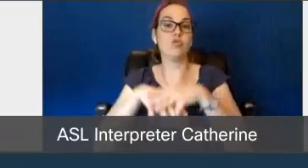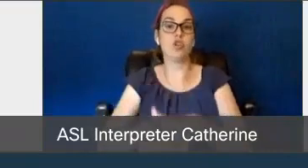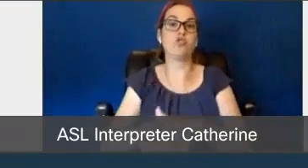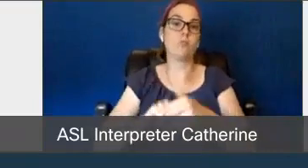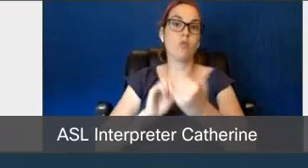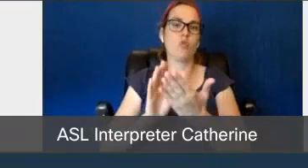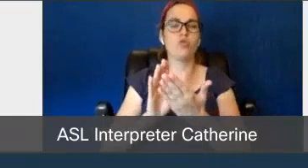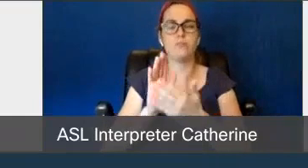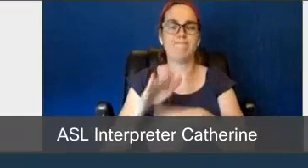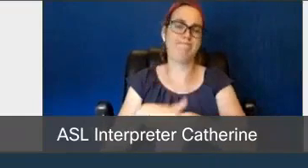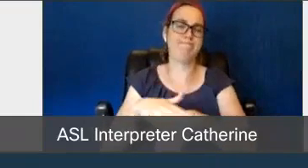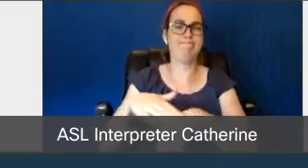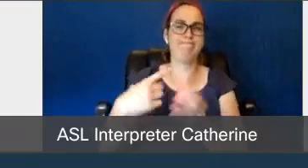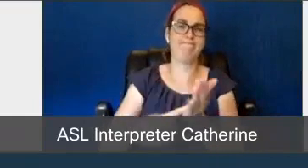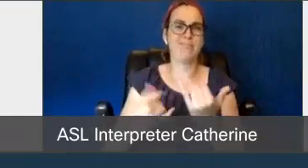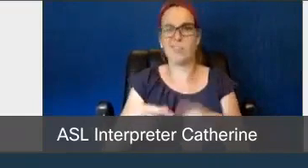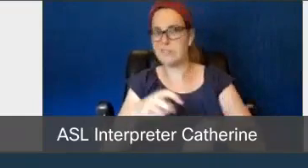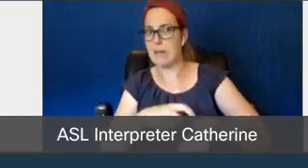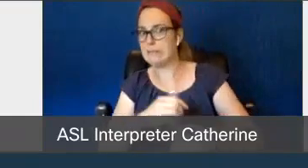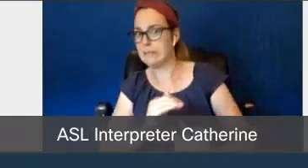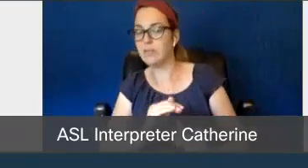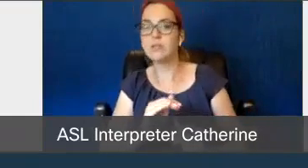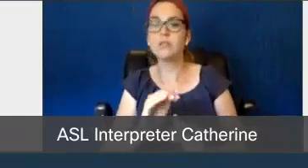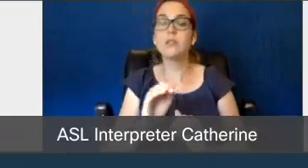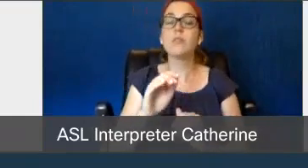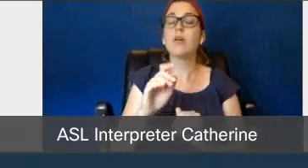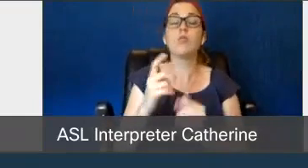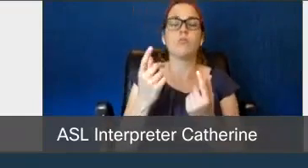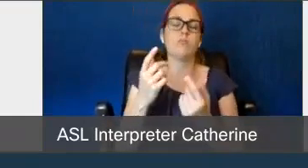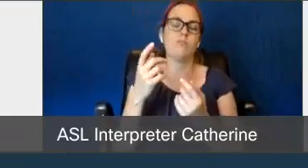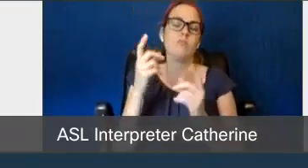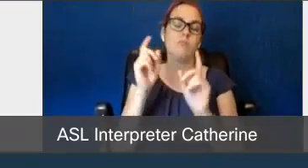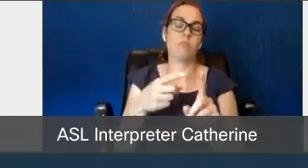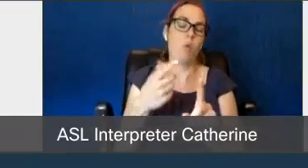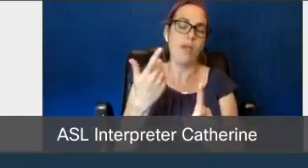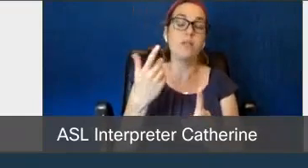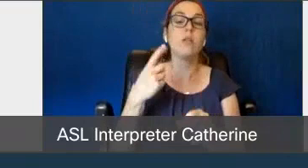the main thing is that we have them interview immediately. We make sure they meet with their treatment providers